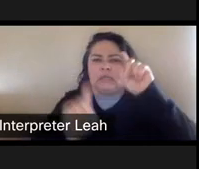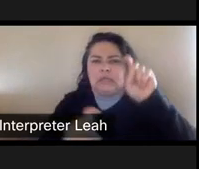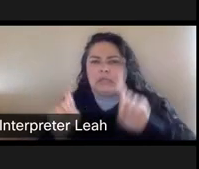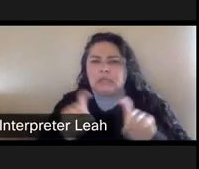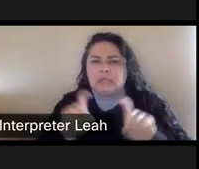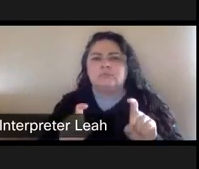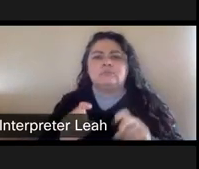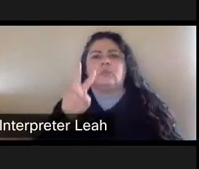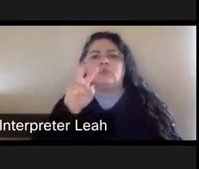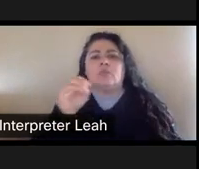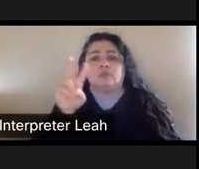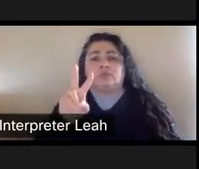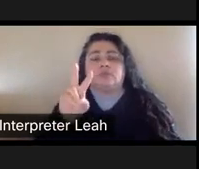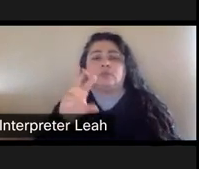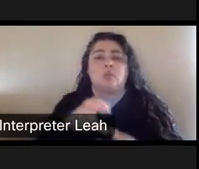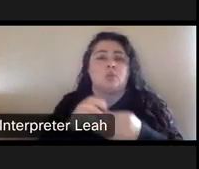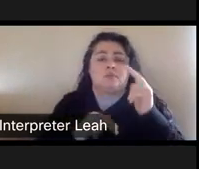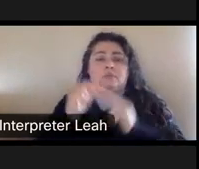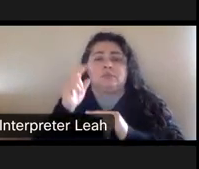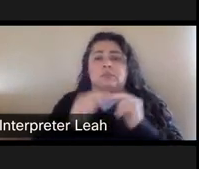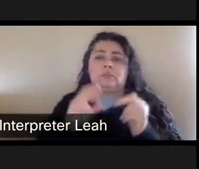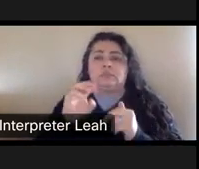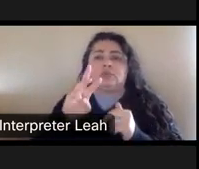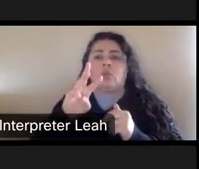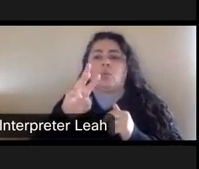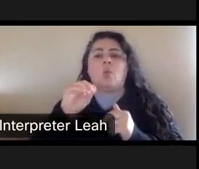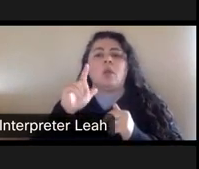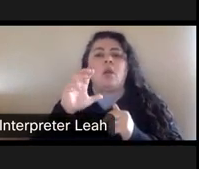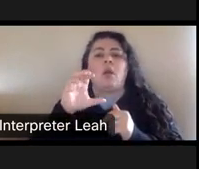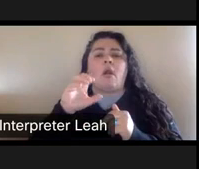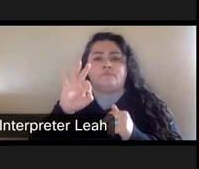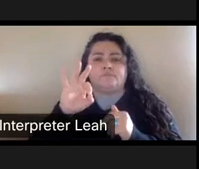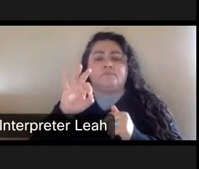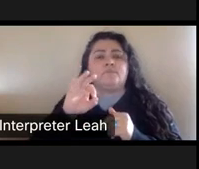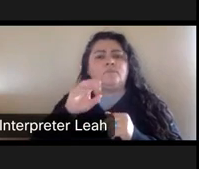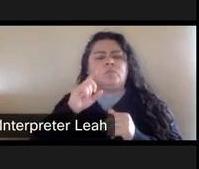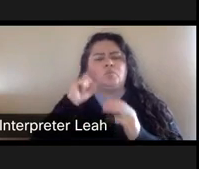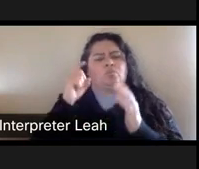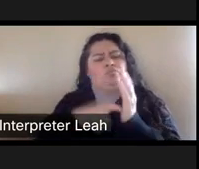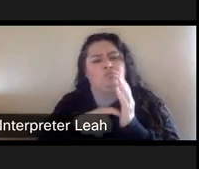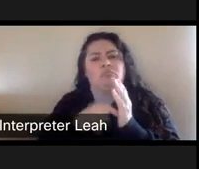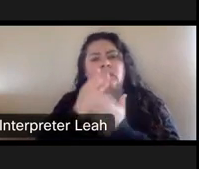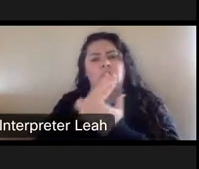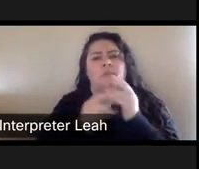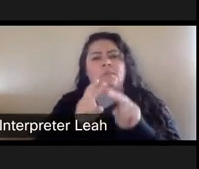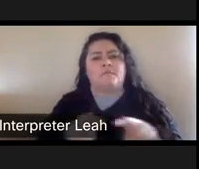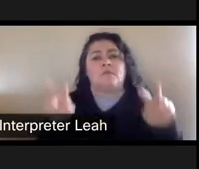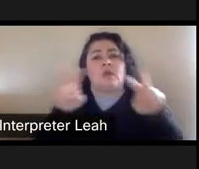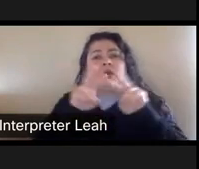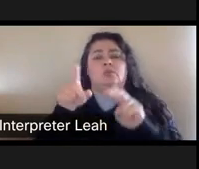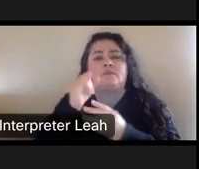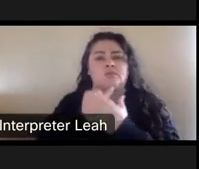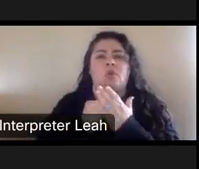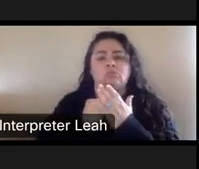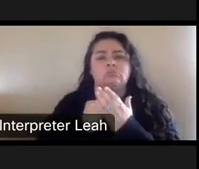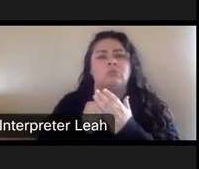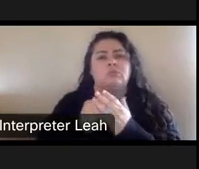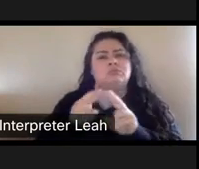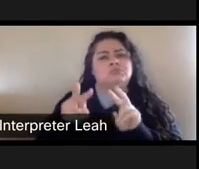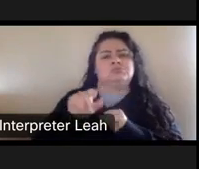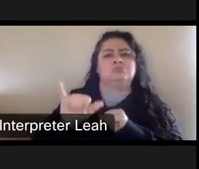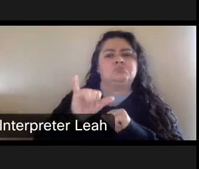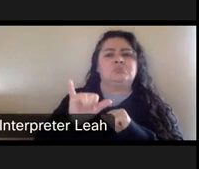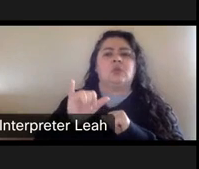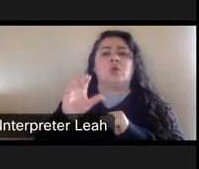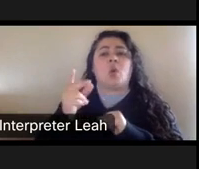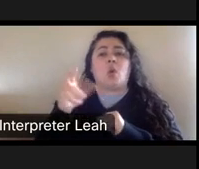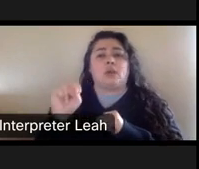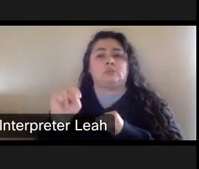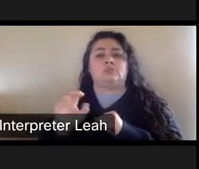By 2002, the owner of the building Mr. wolkoff recognized that some of this, the value of this art and the merit of it and he put a man named Cohen in charge of the graffiti.